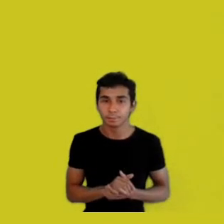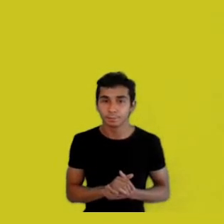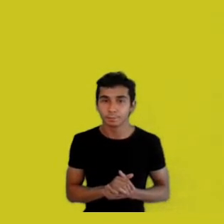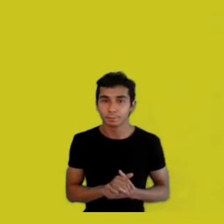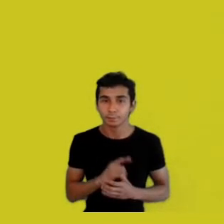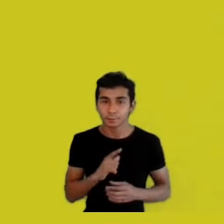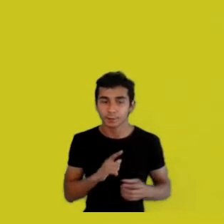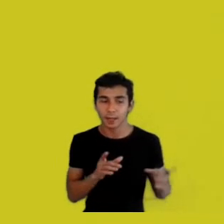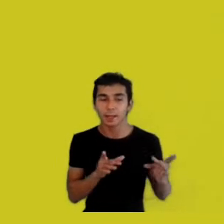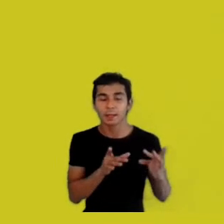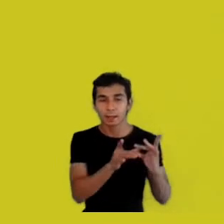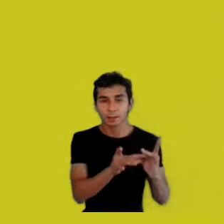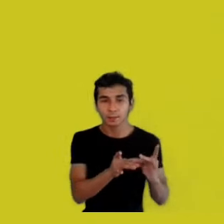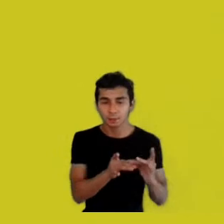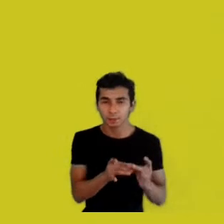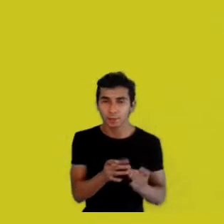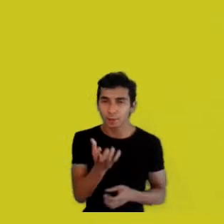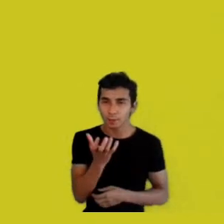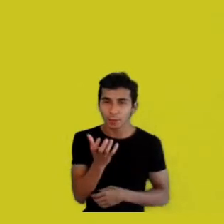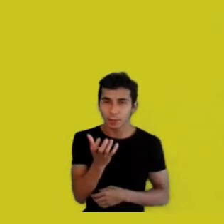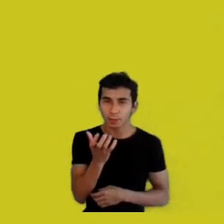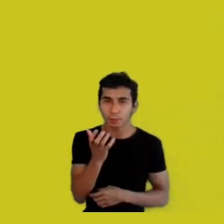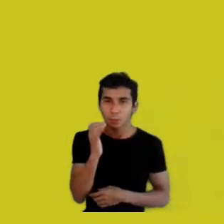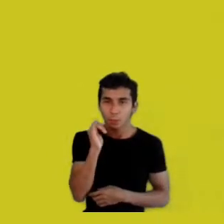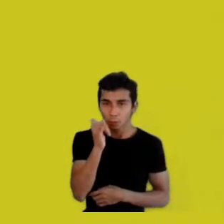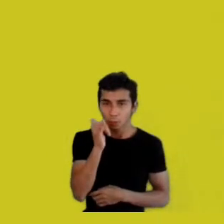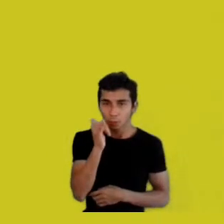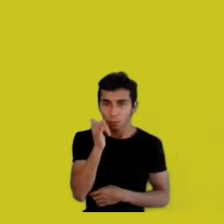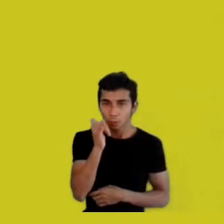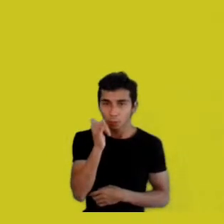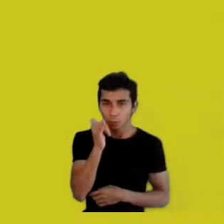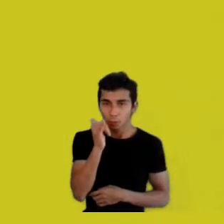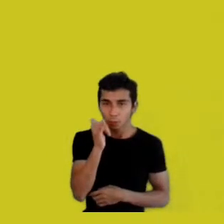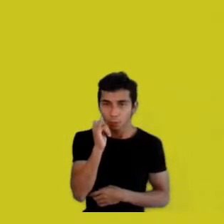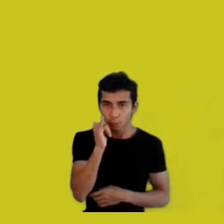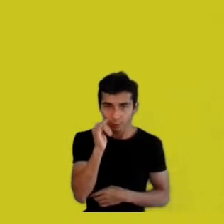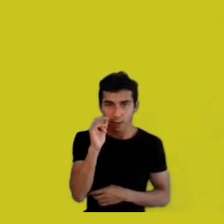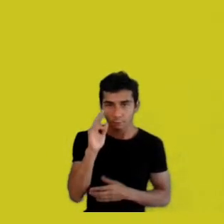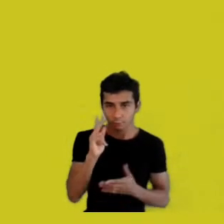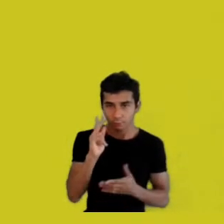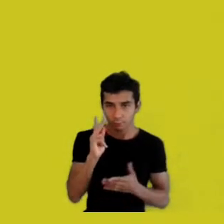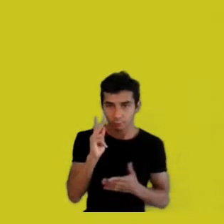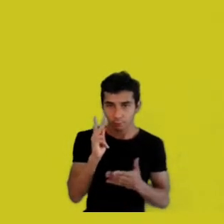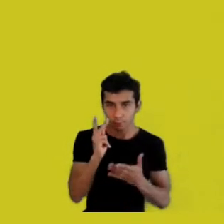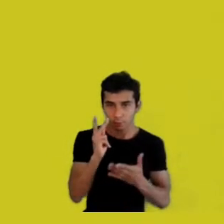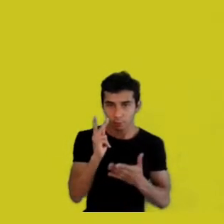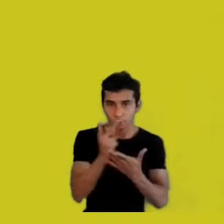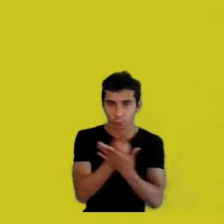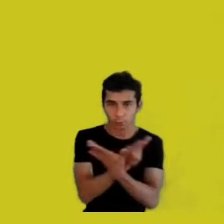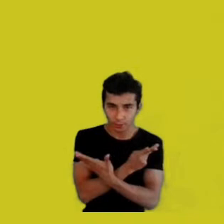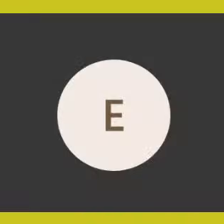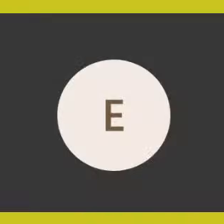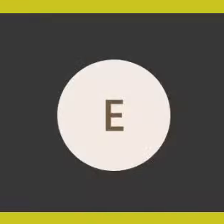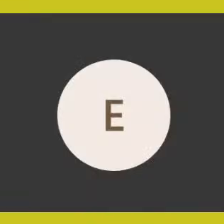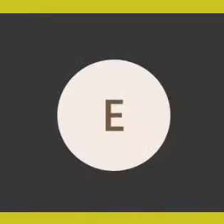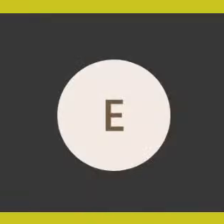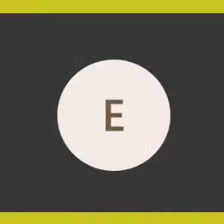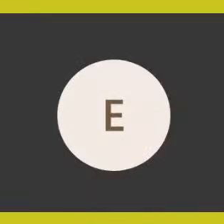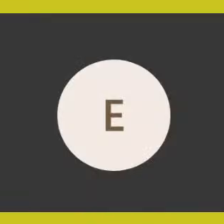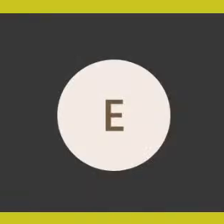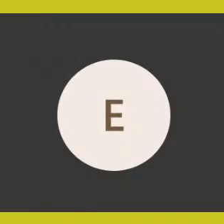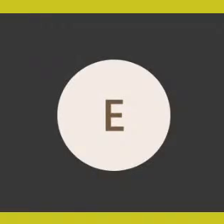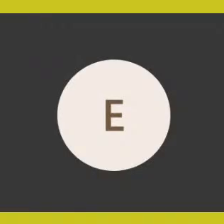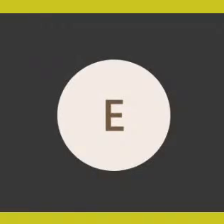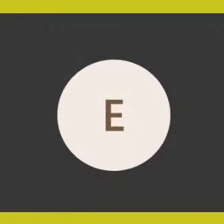that shows these issues Tiganá mentioned,